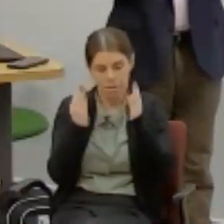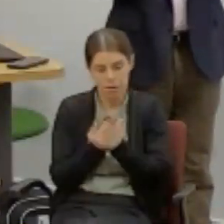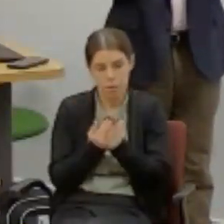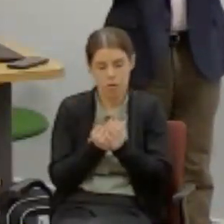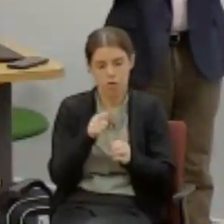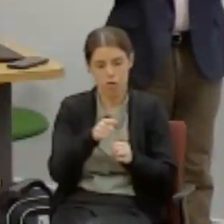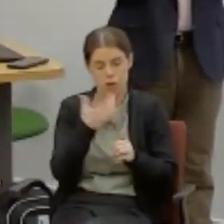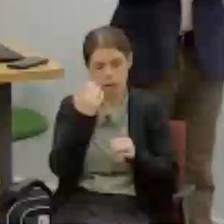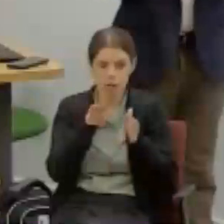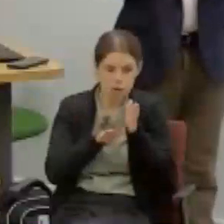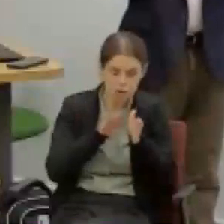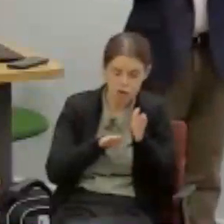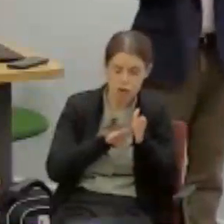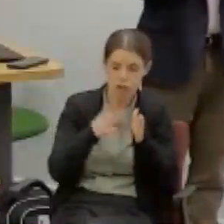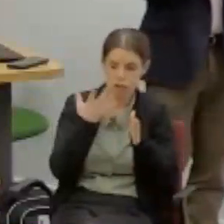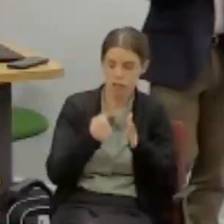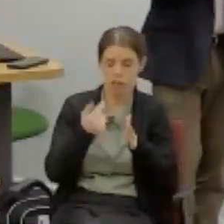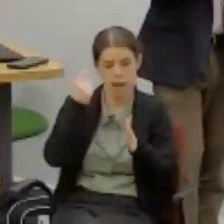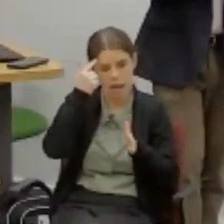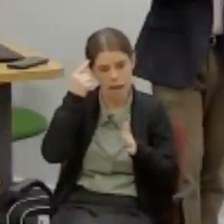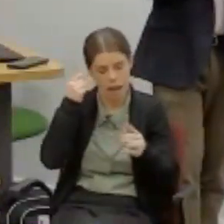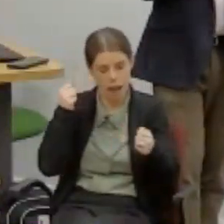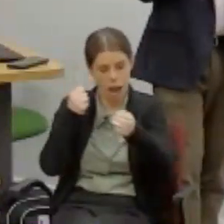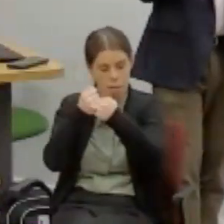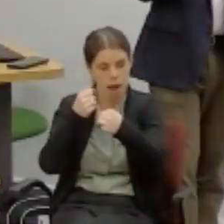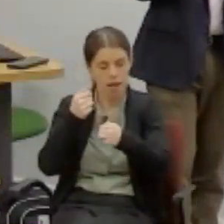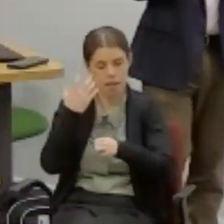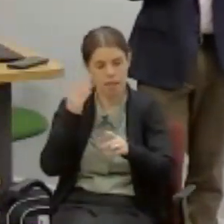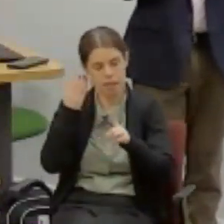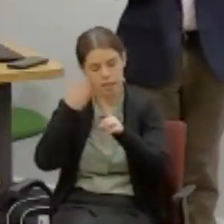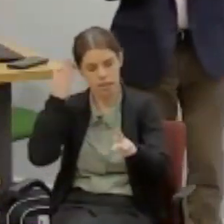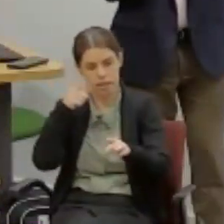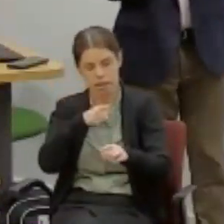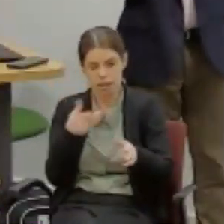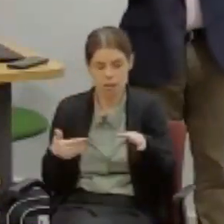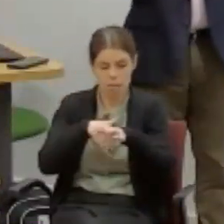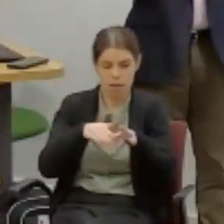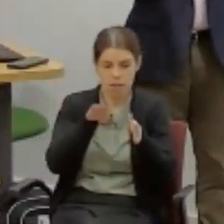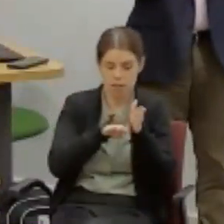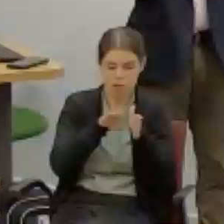Their training, you know, continuously, with direct head on head impacts as part of a training regime. So, forget hitting a ball.